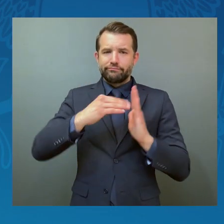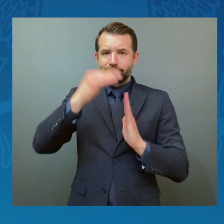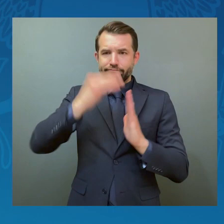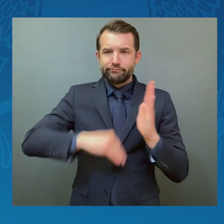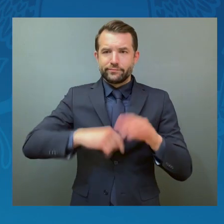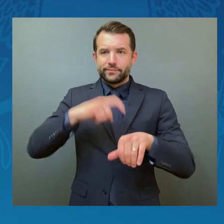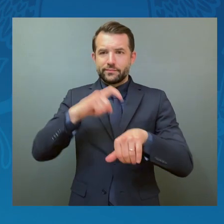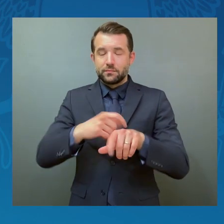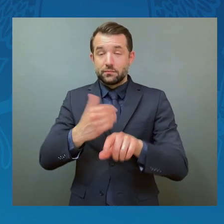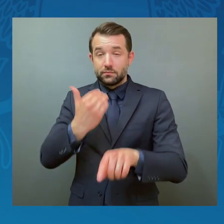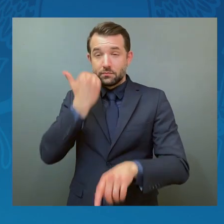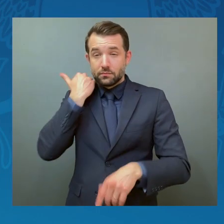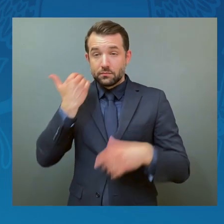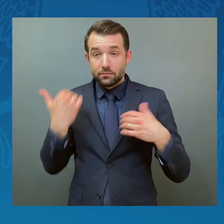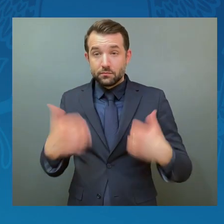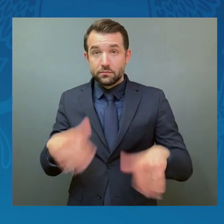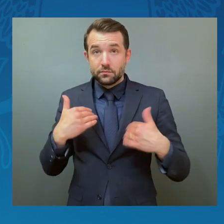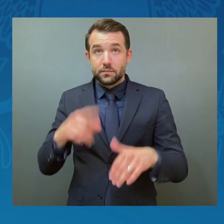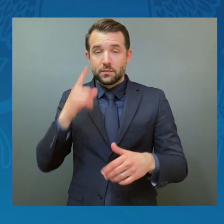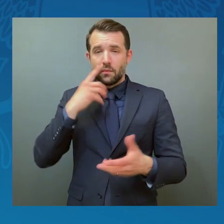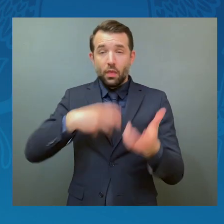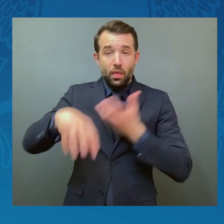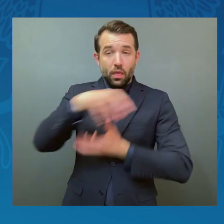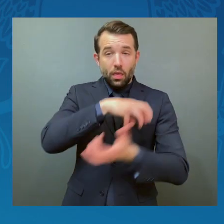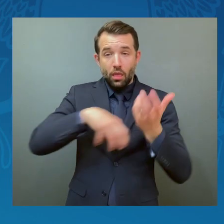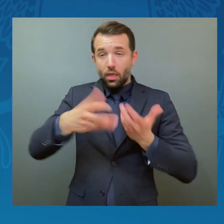and confusing in terms of understanding how it works.